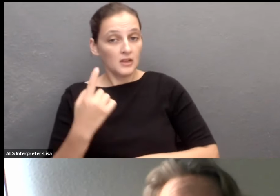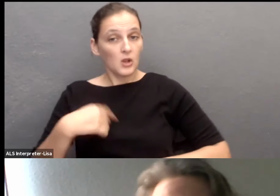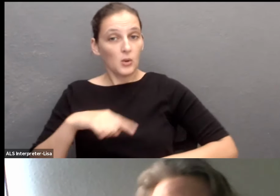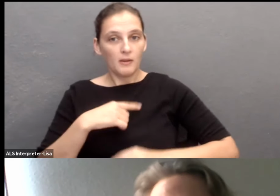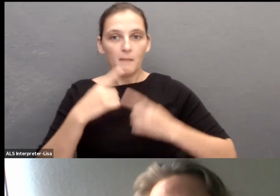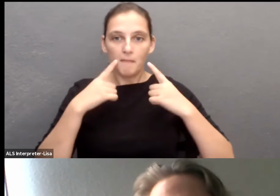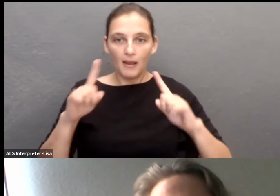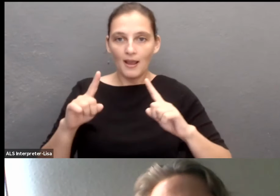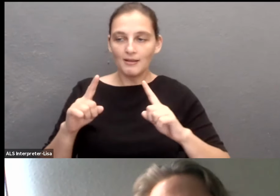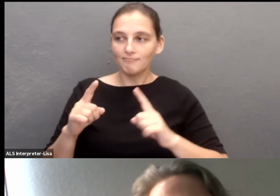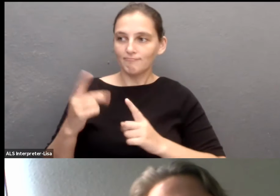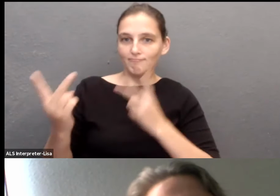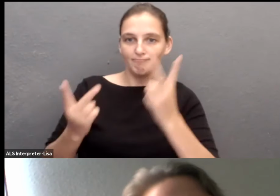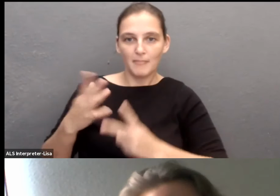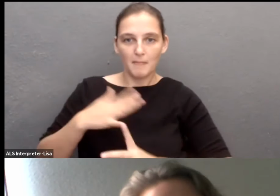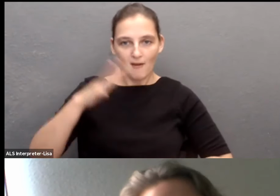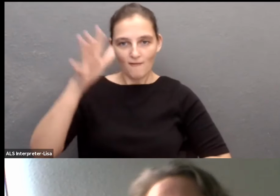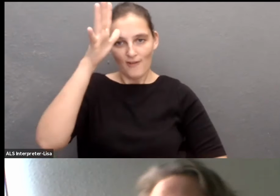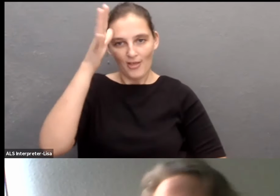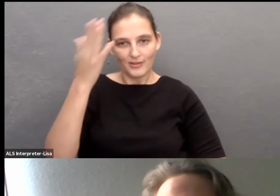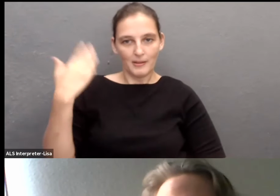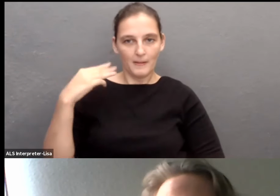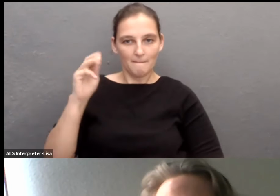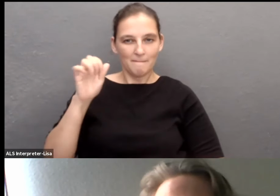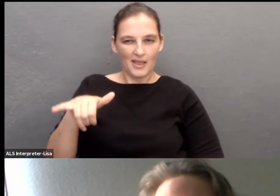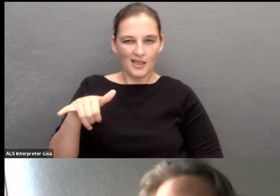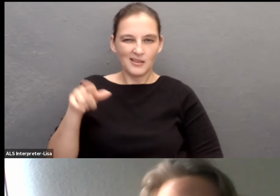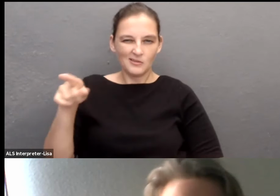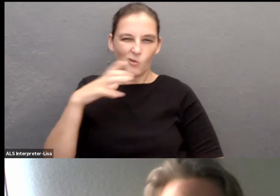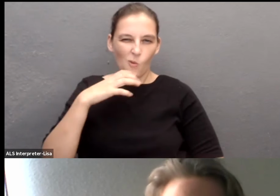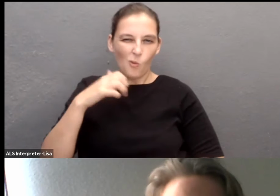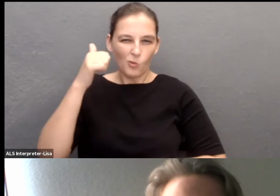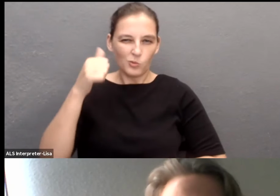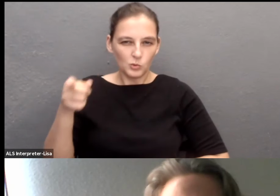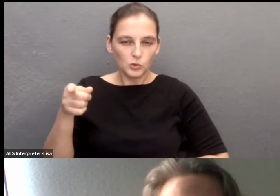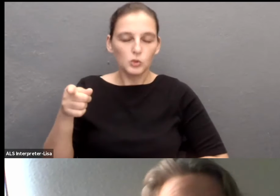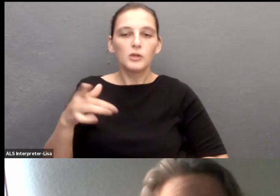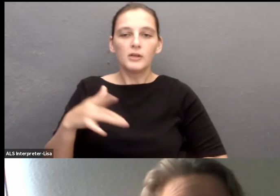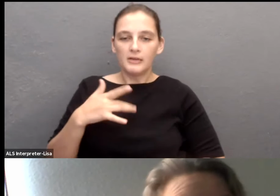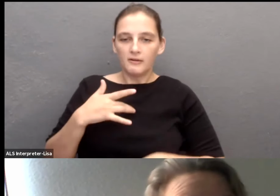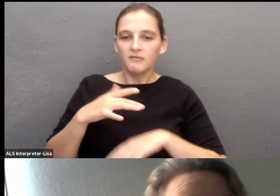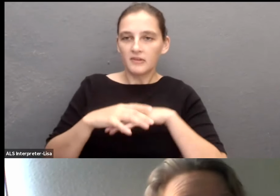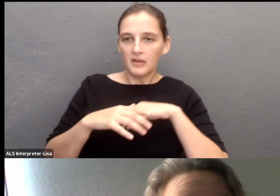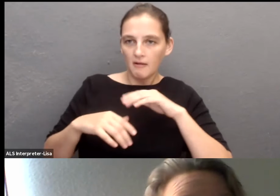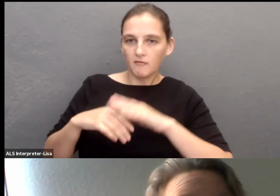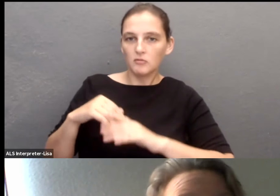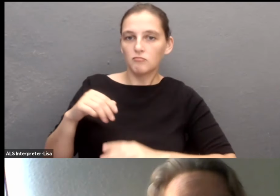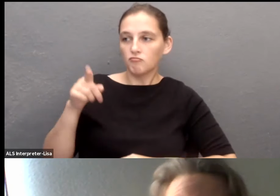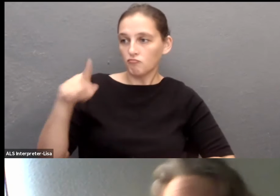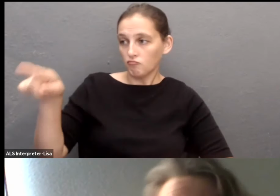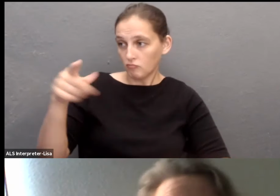in May, and he is elderly and we felt comfortable that they were vaccinated and that everybody